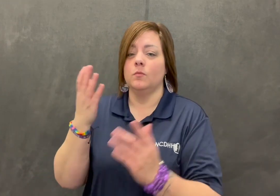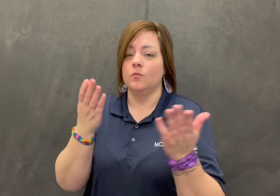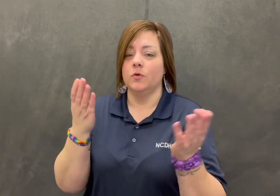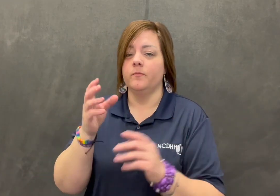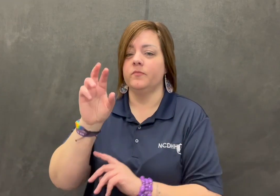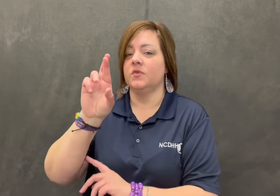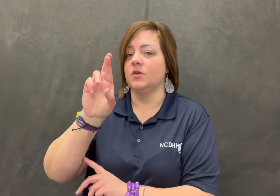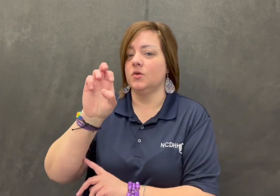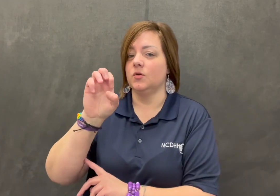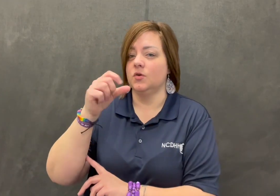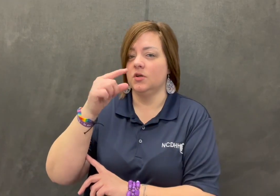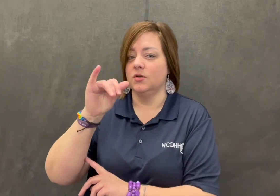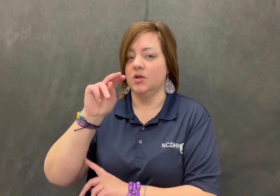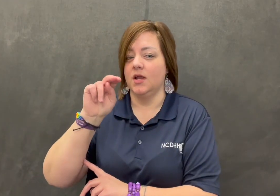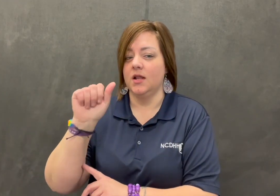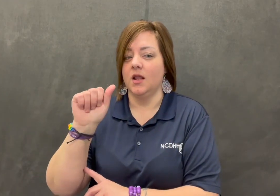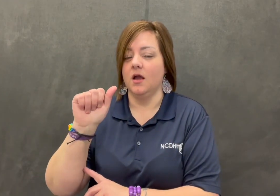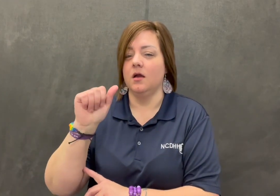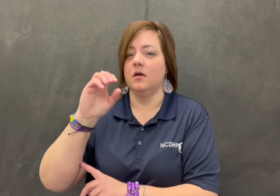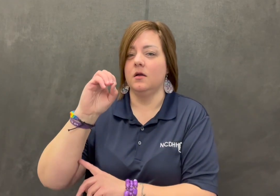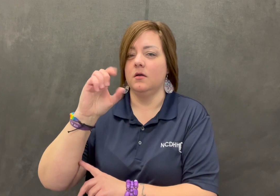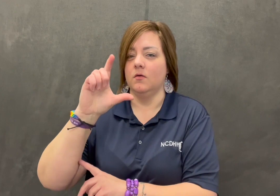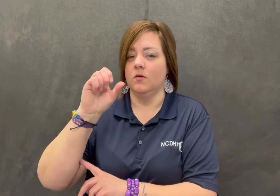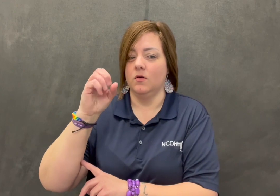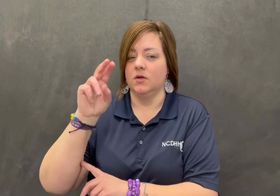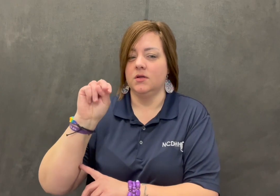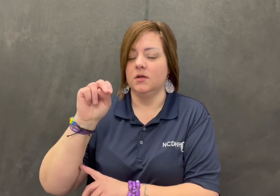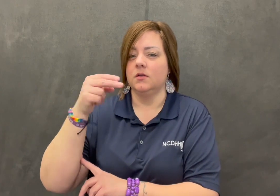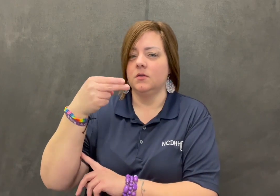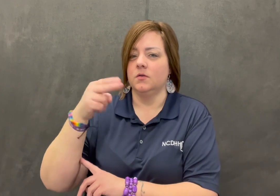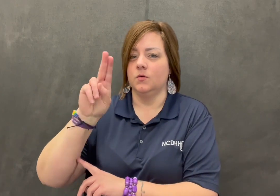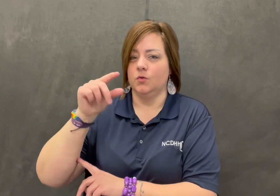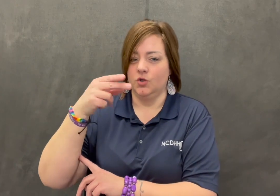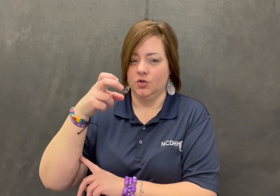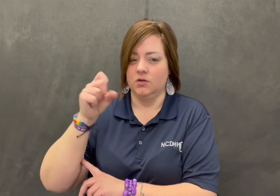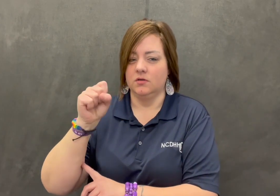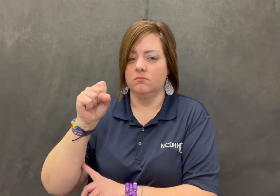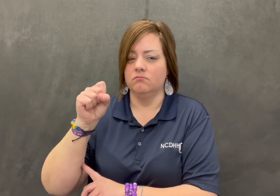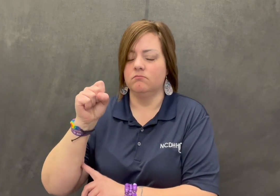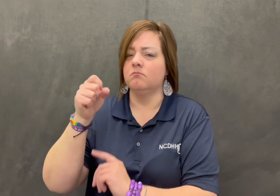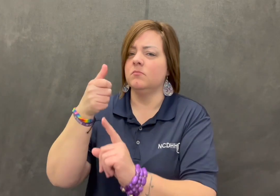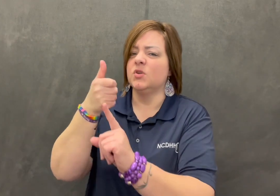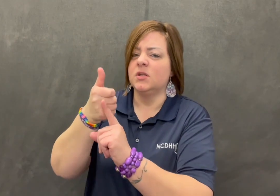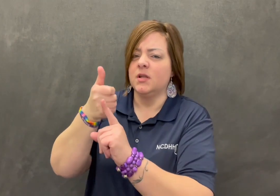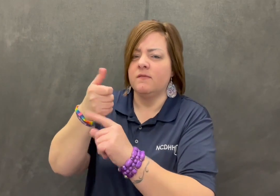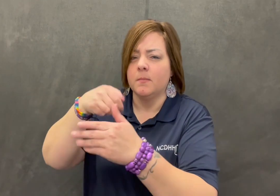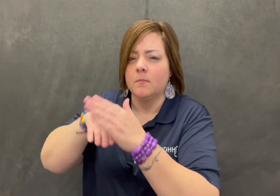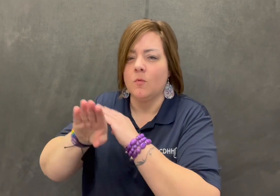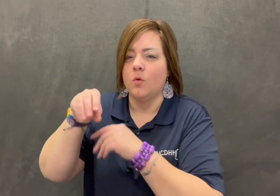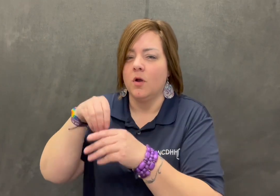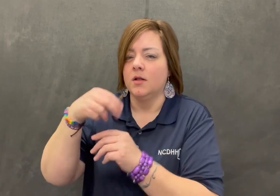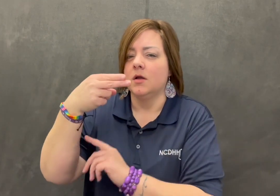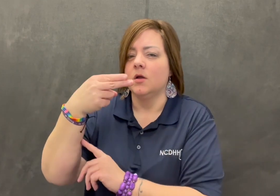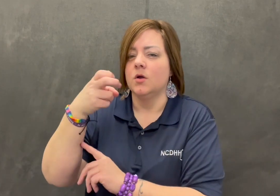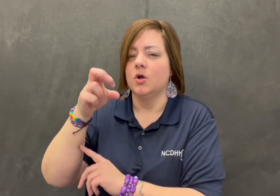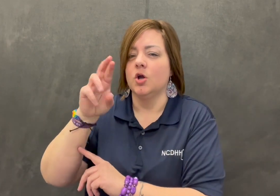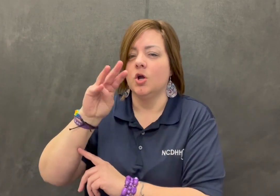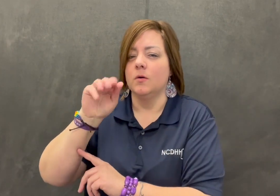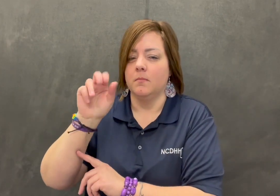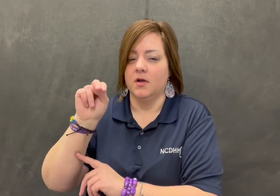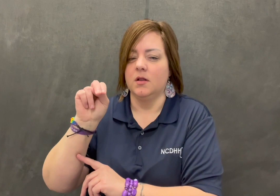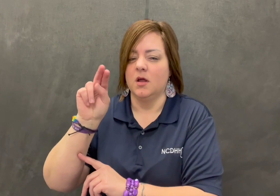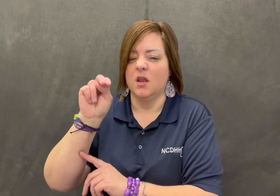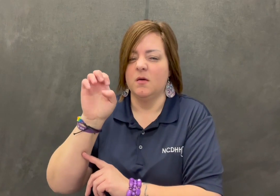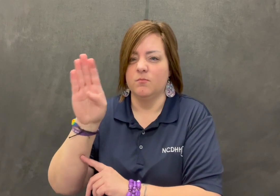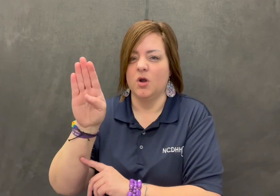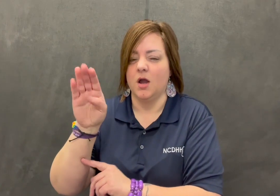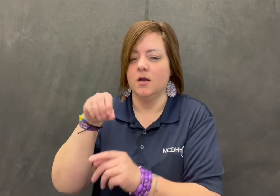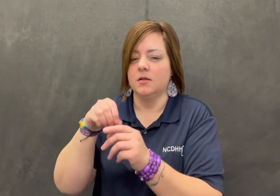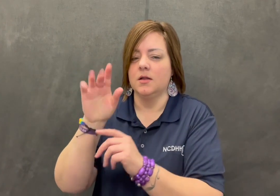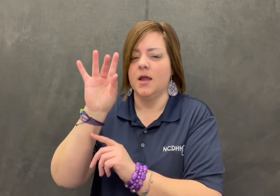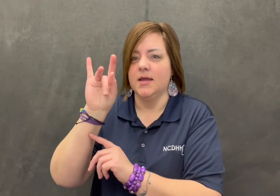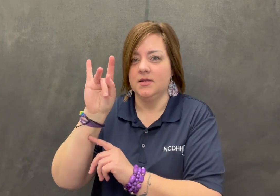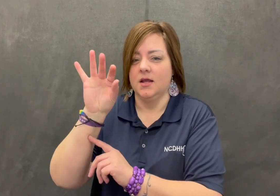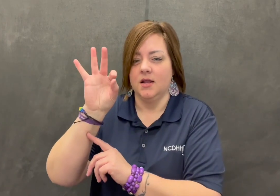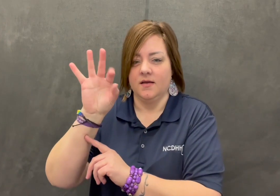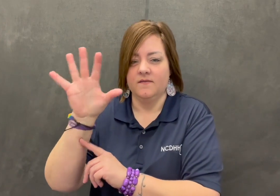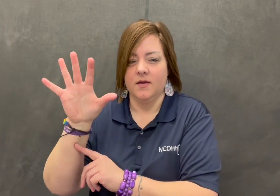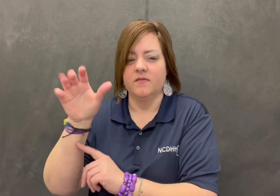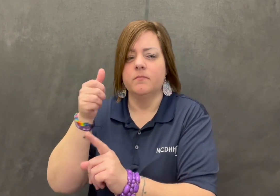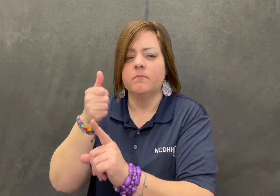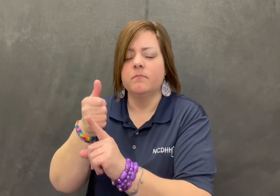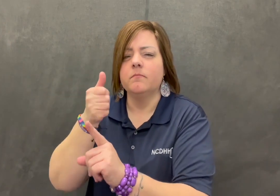First I'd like to recognize Regina Olsen Hughes. Regina was born in Hermann Nebraska in 1895.